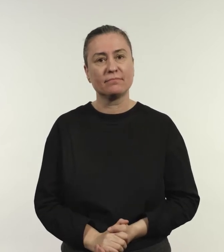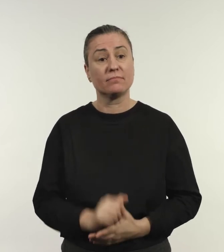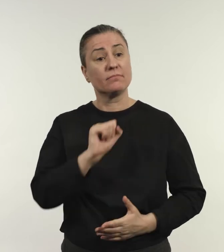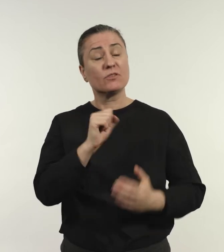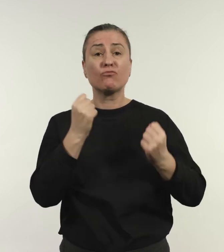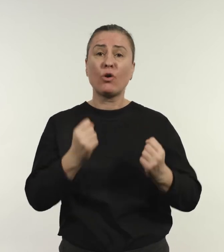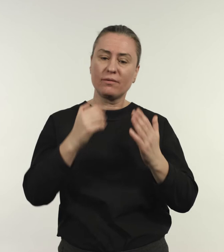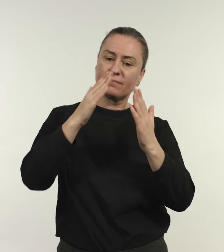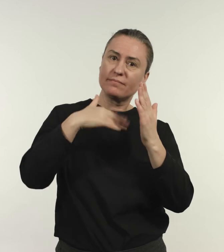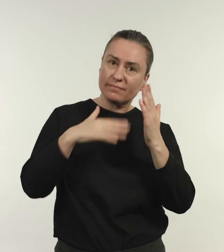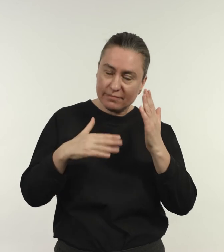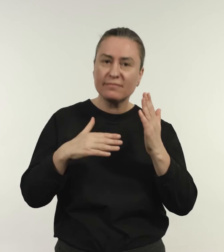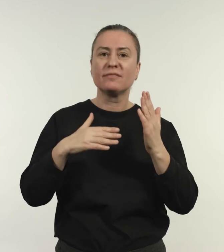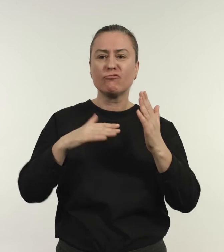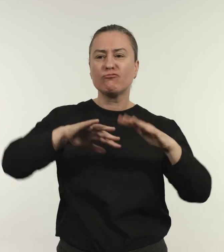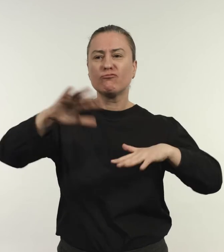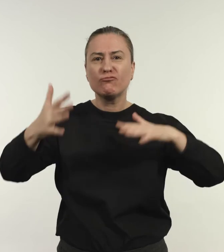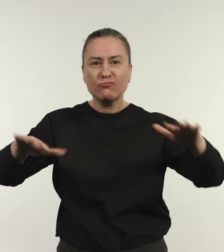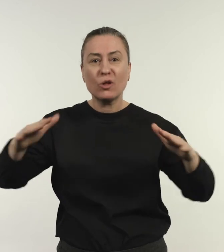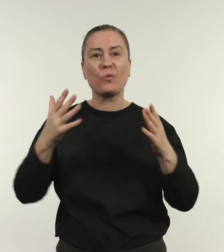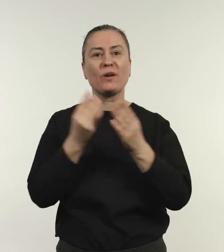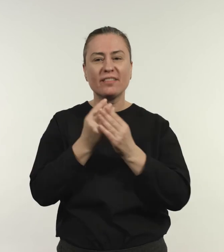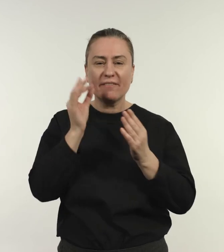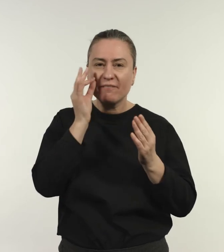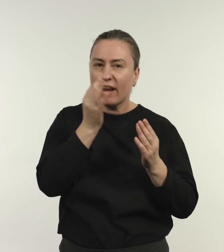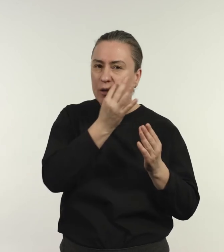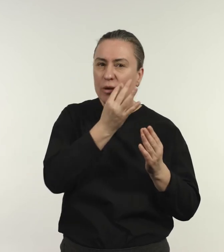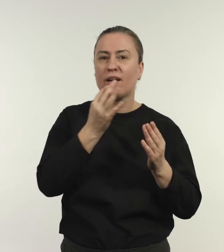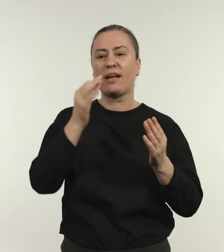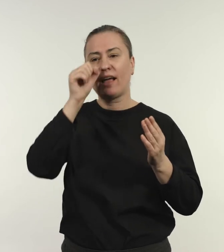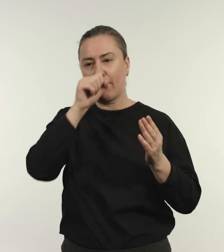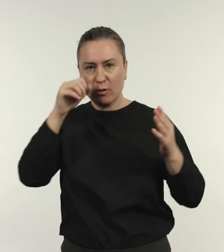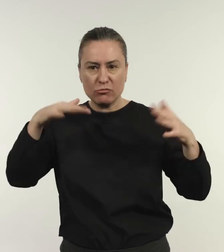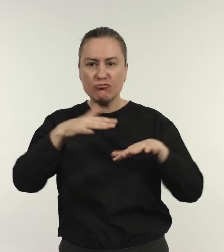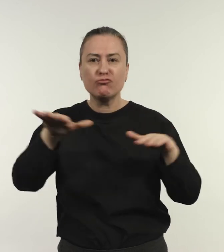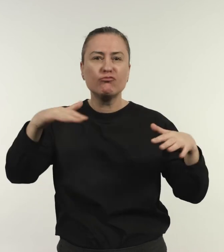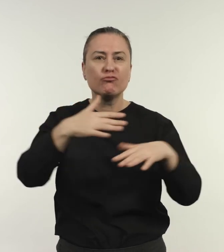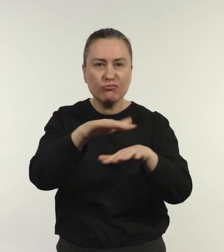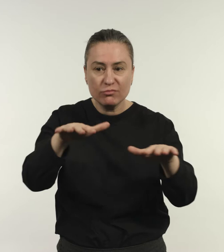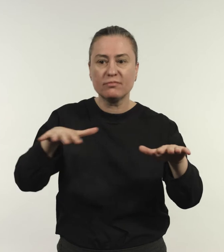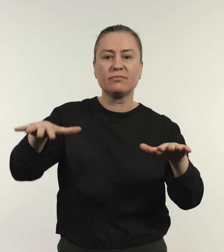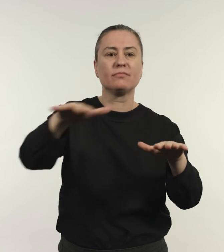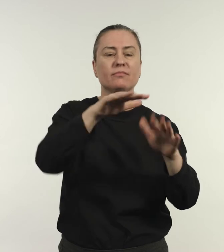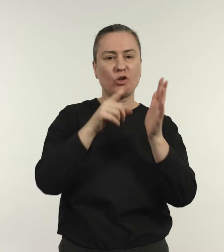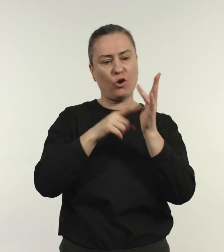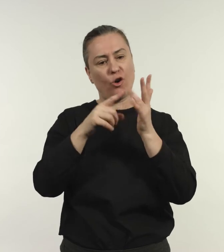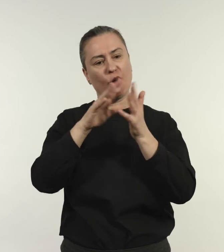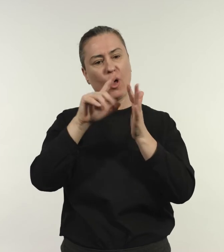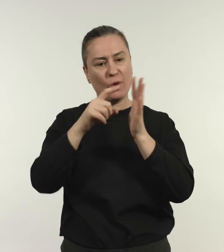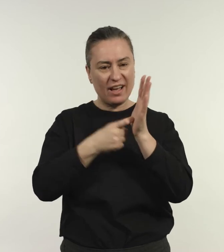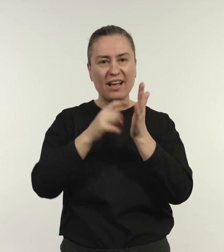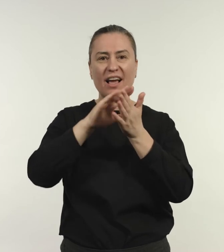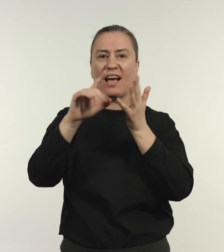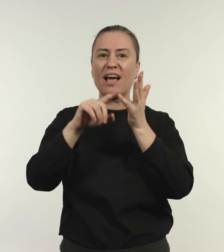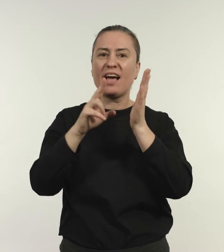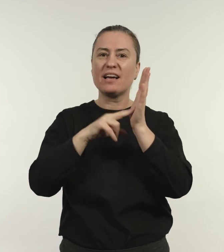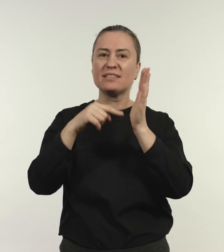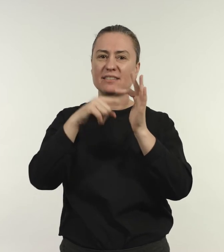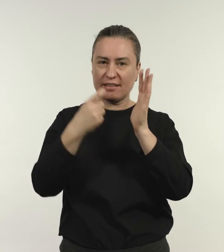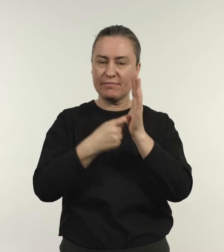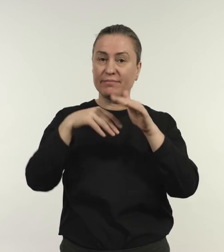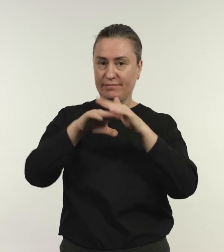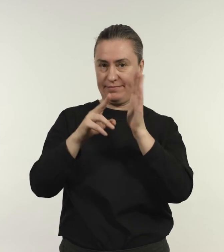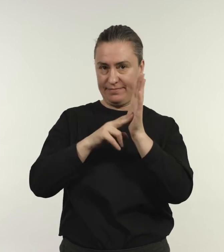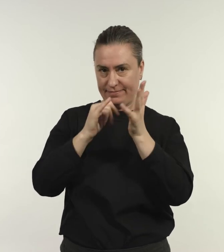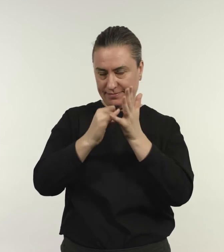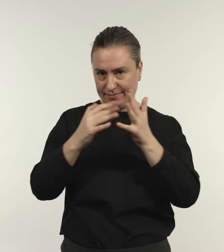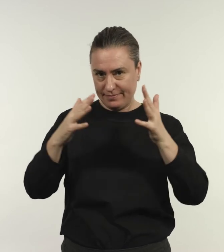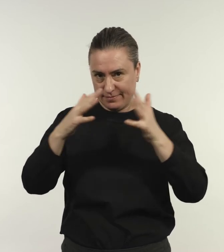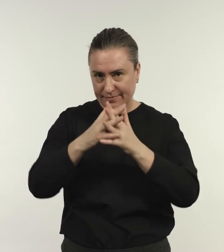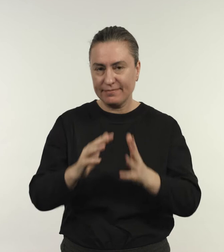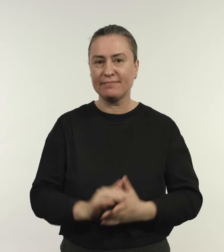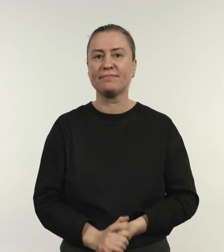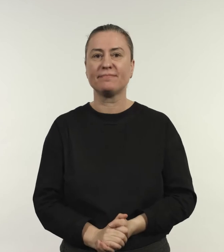Julianne’s paintings are mostly inspired by the flora and fauna of the Lower Hunter region in New South Wales.